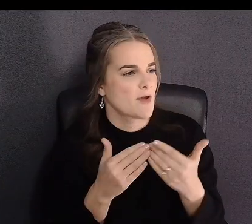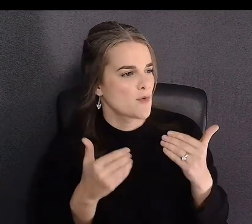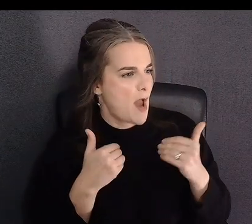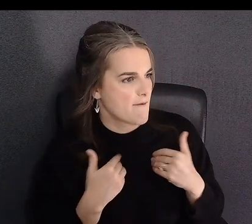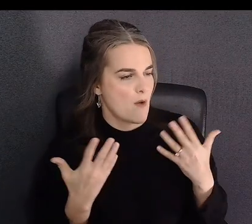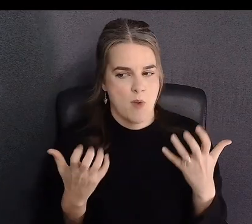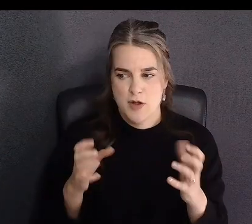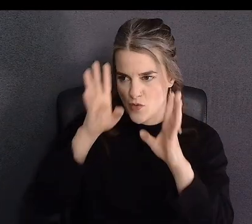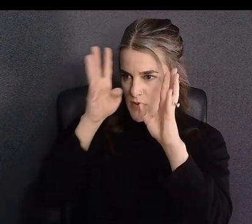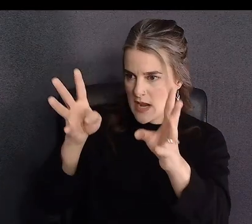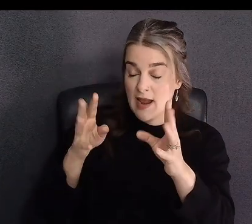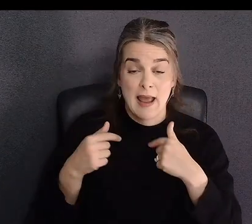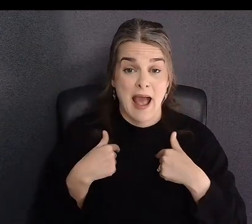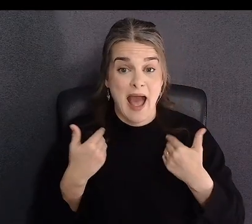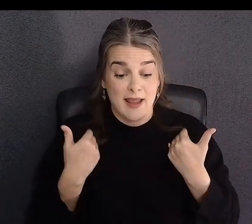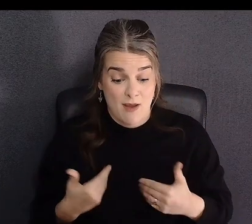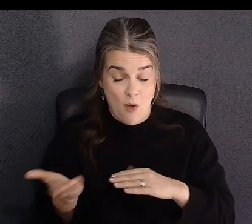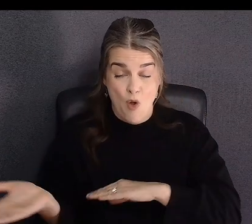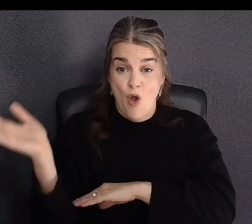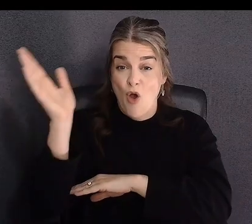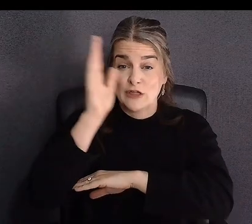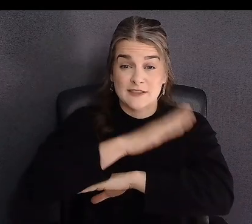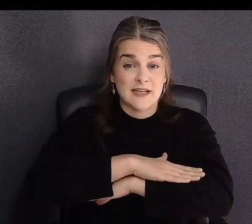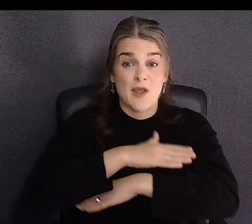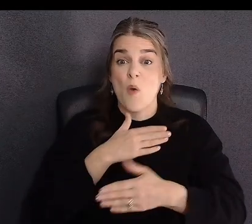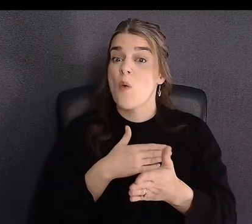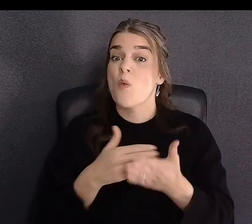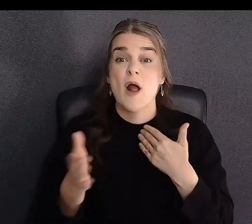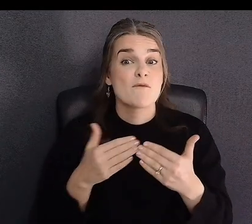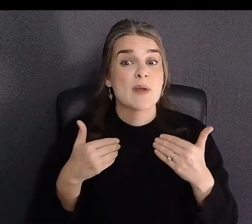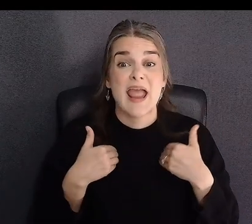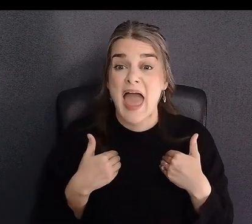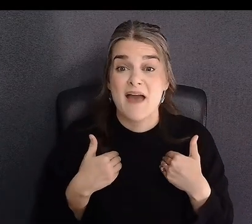All day long, I just take what we have and make it work.